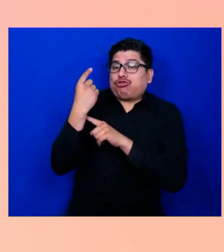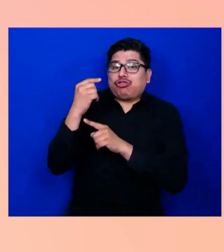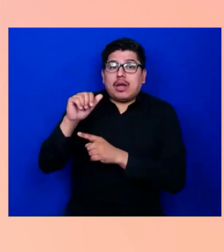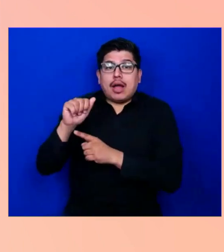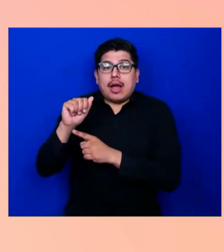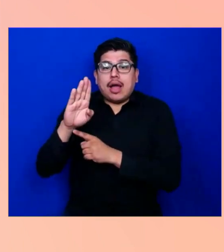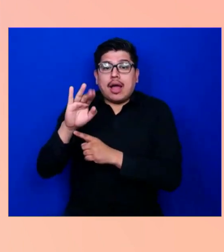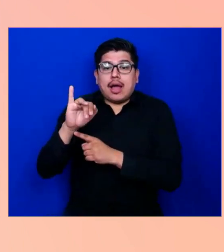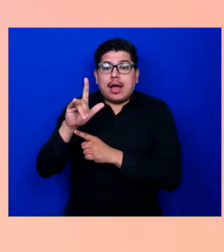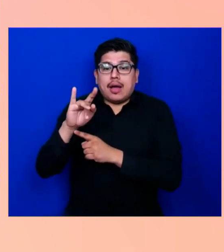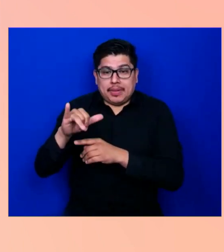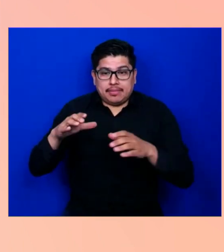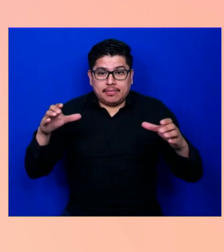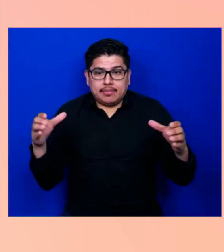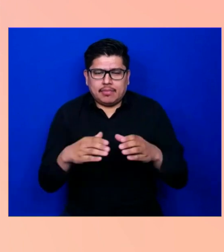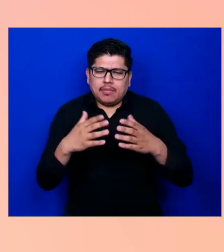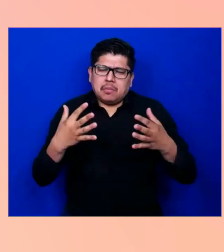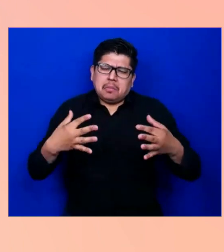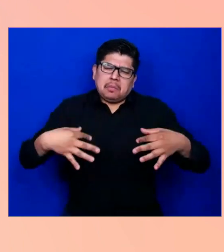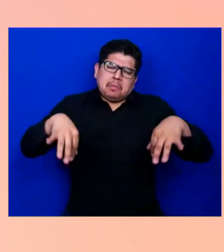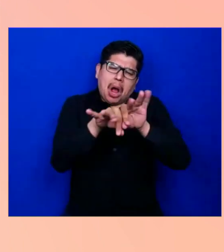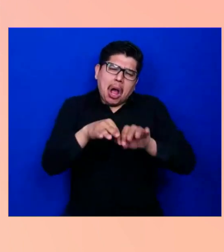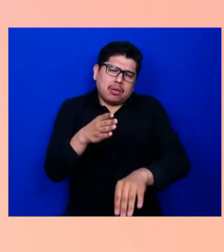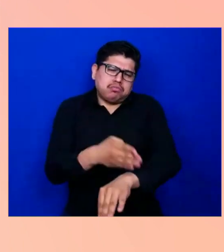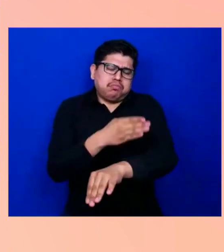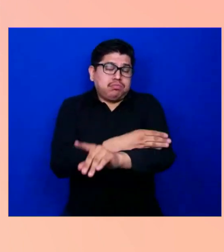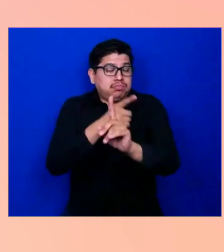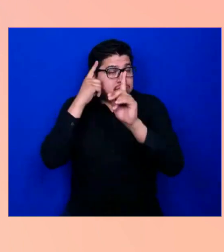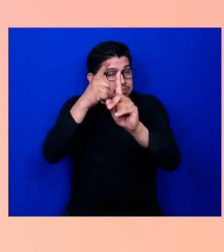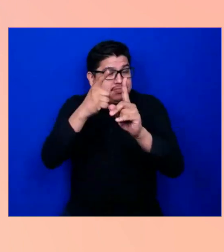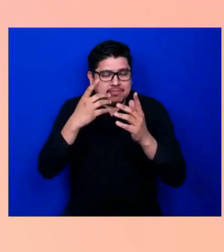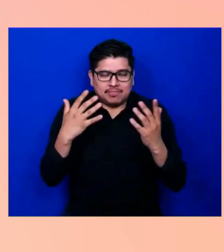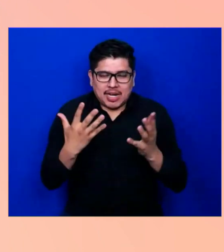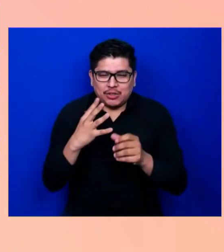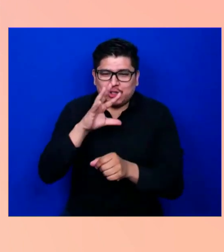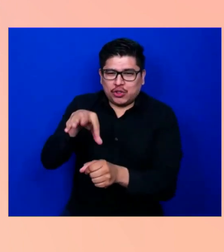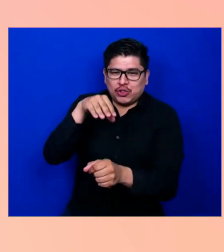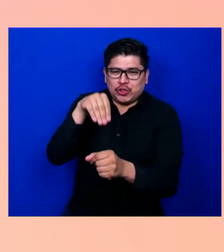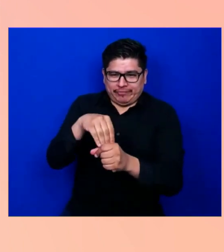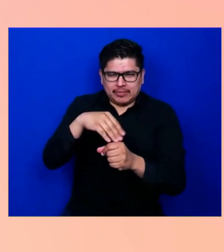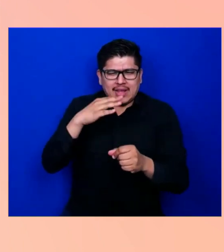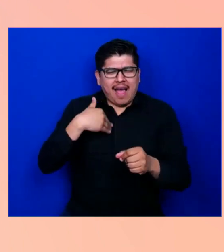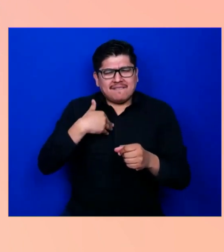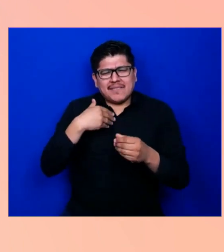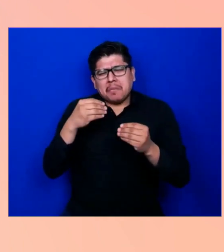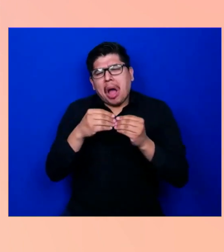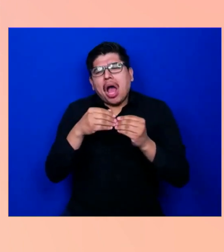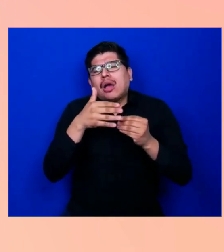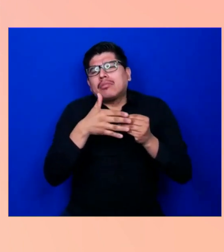inclusion and there's still plenty of runway ahead, which is why we come to work every day.